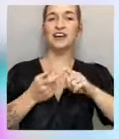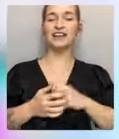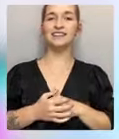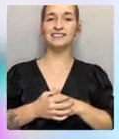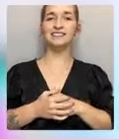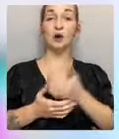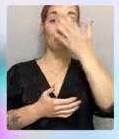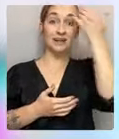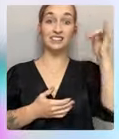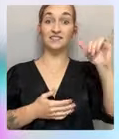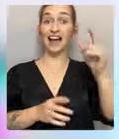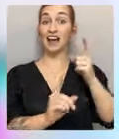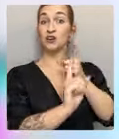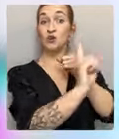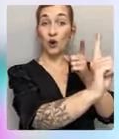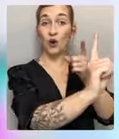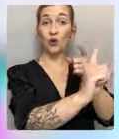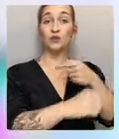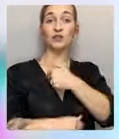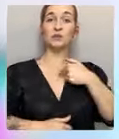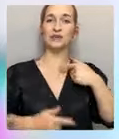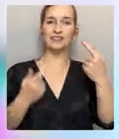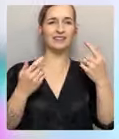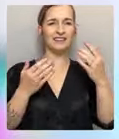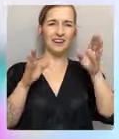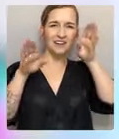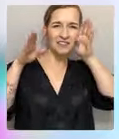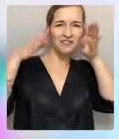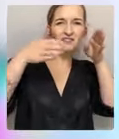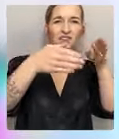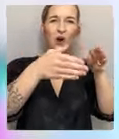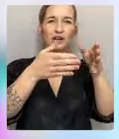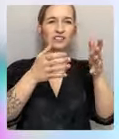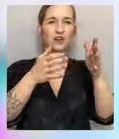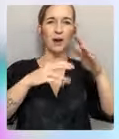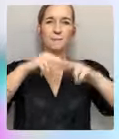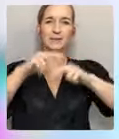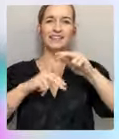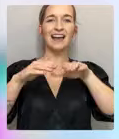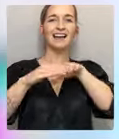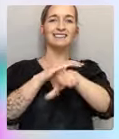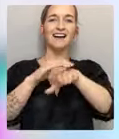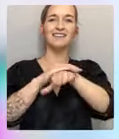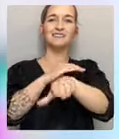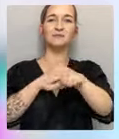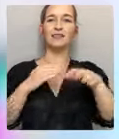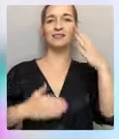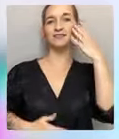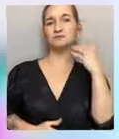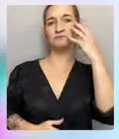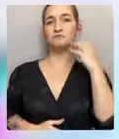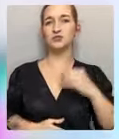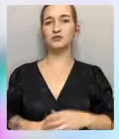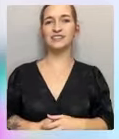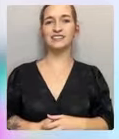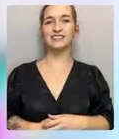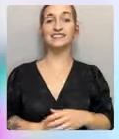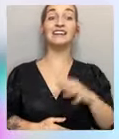And because of this goal, we're trying to focus on building accessible experiences,